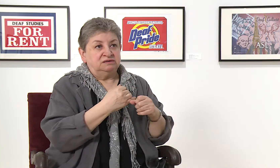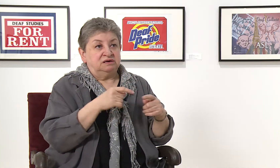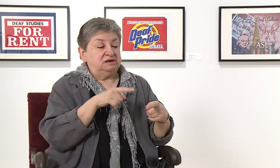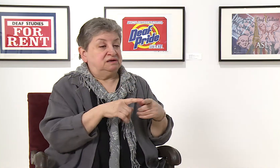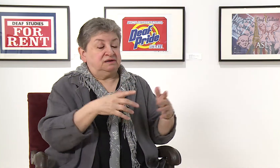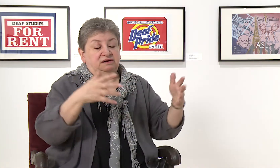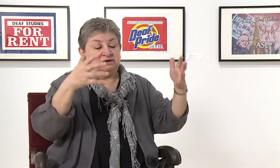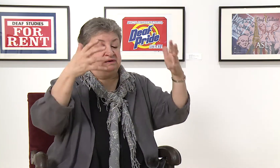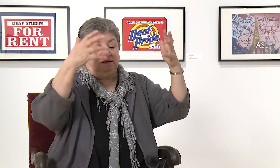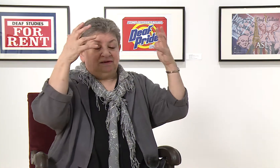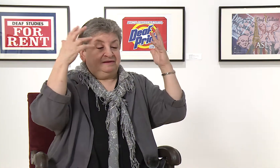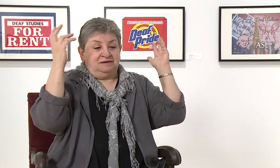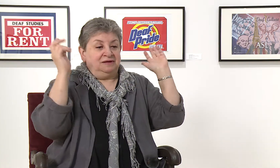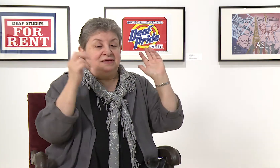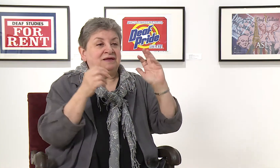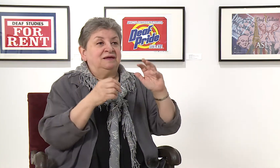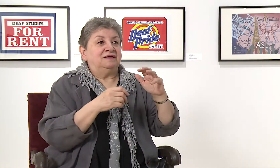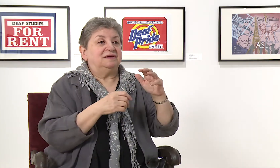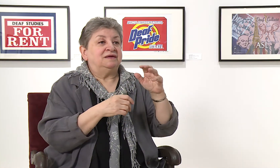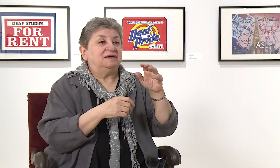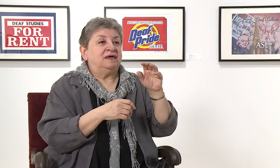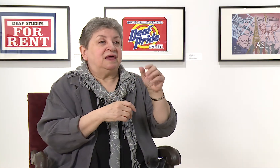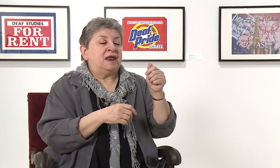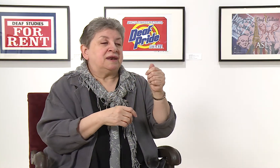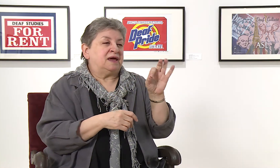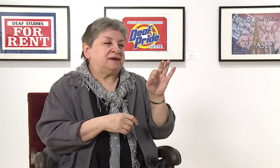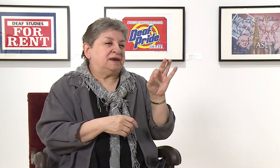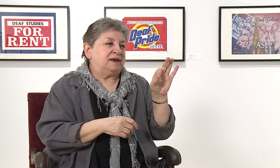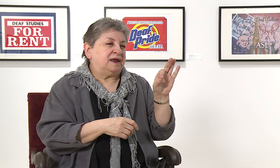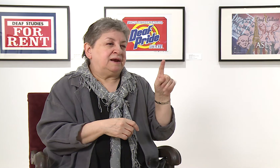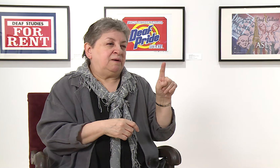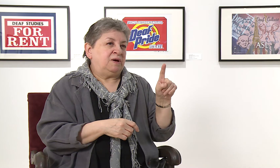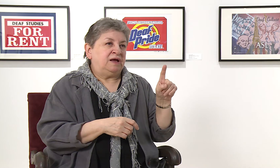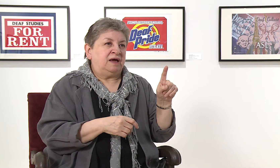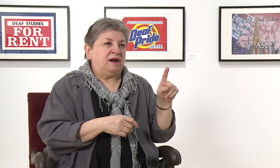I was so busy during those years. It was overwhelming.